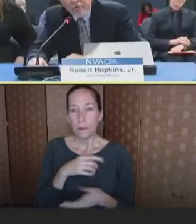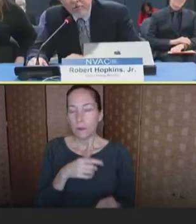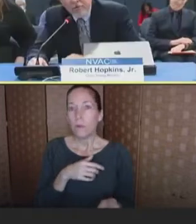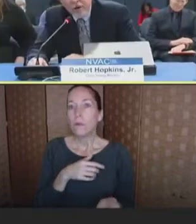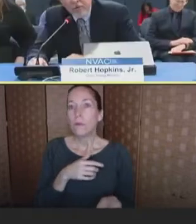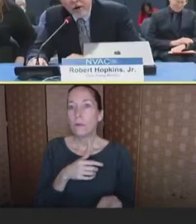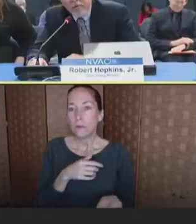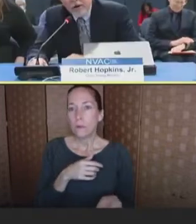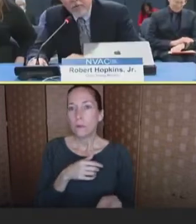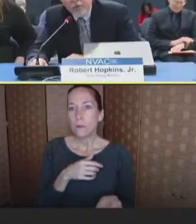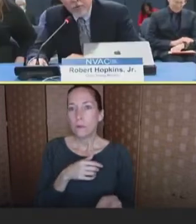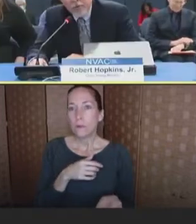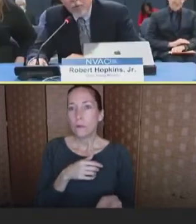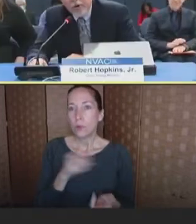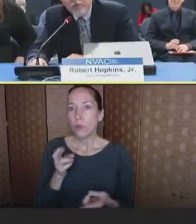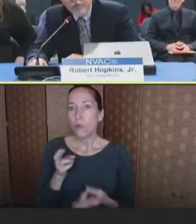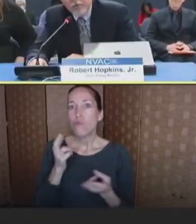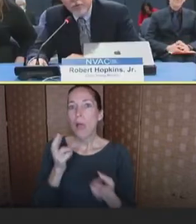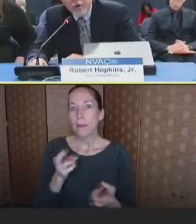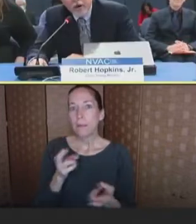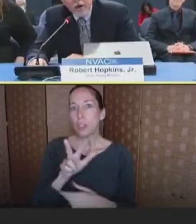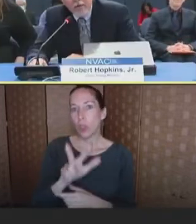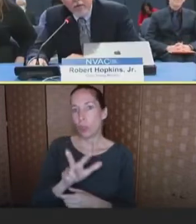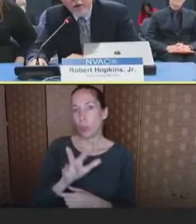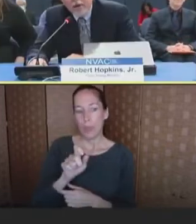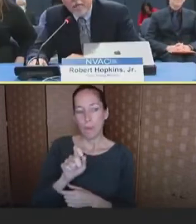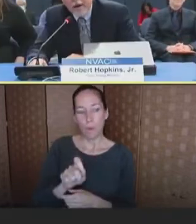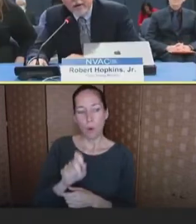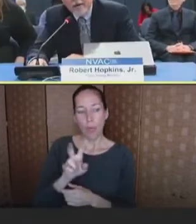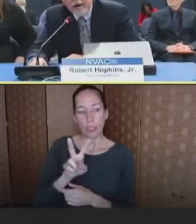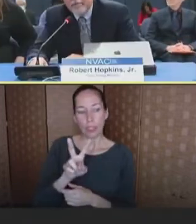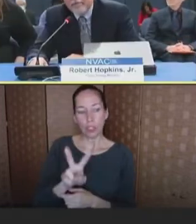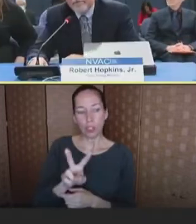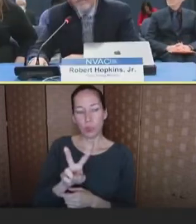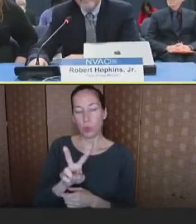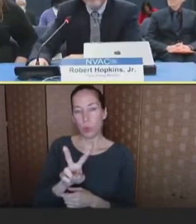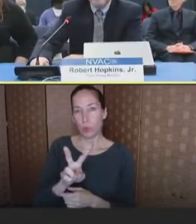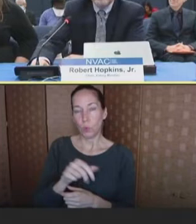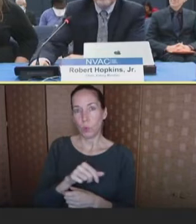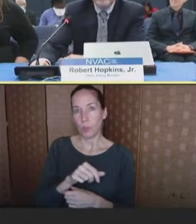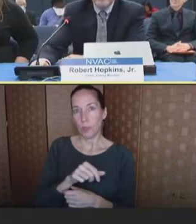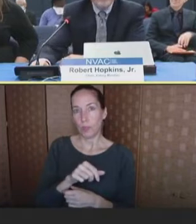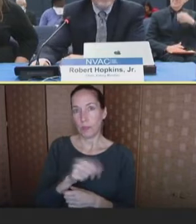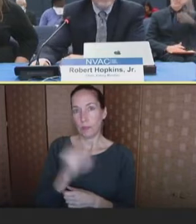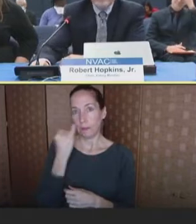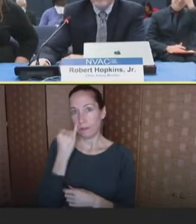Robert Hopkins: Section -- recommendation 3.2, if we could come back to that?